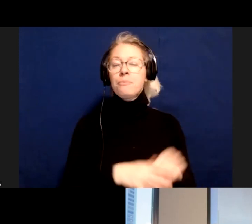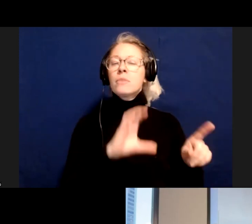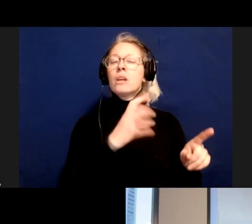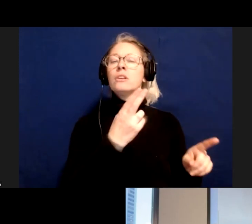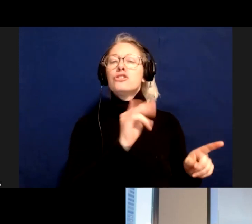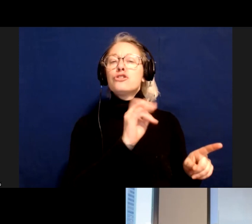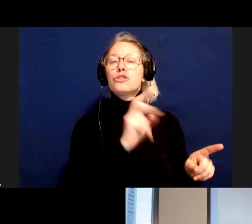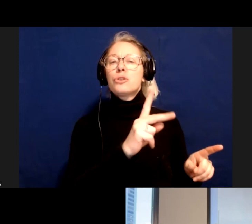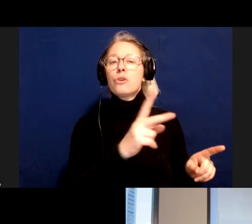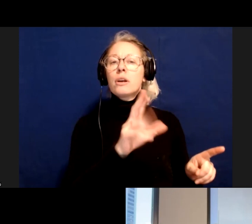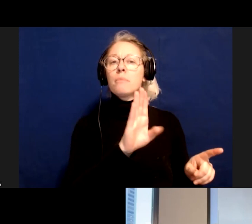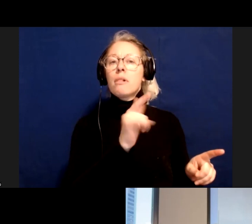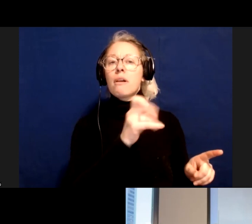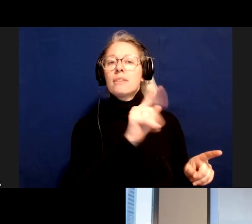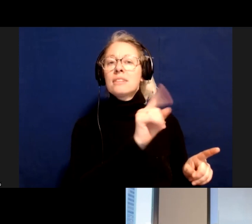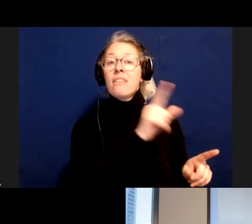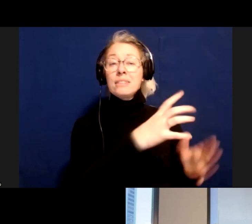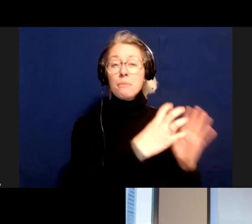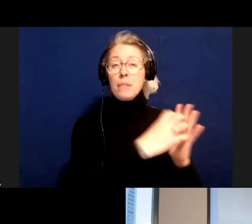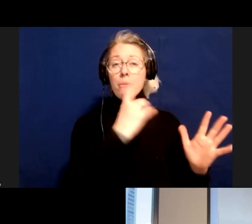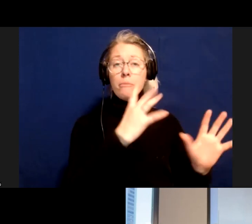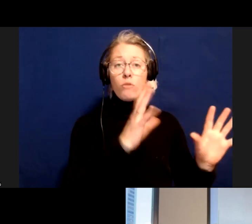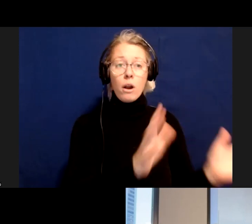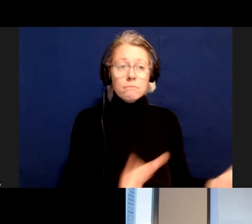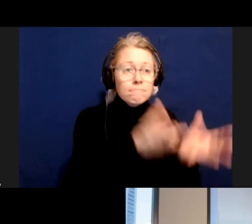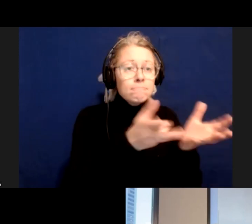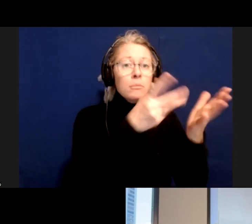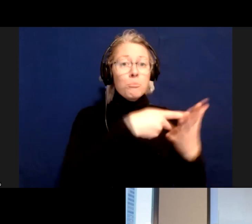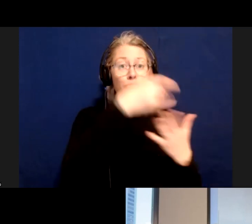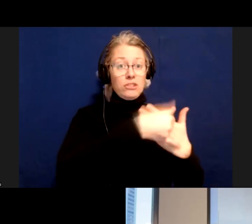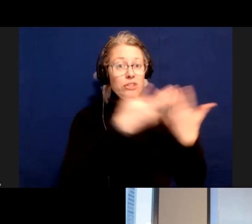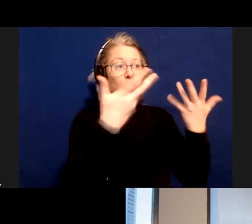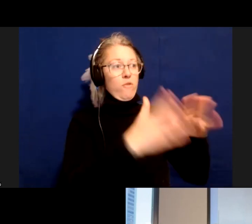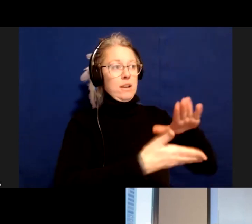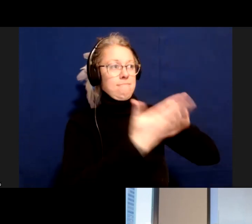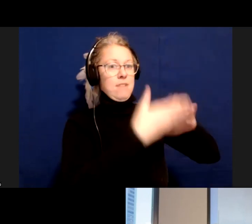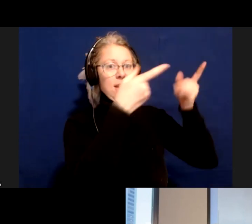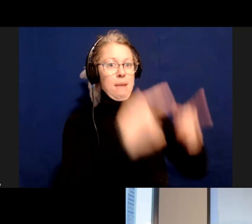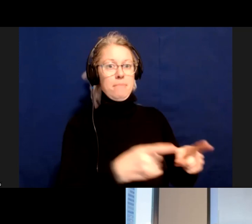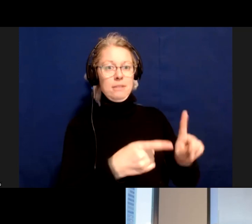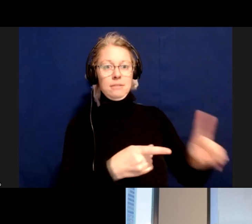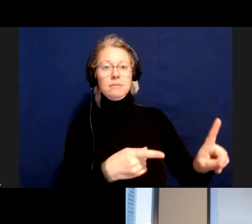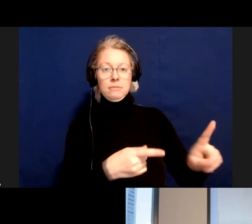and accelerates and elevates projects that already are taking place. So examples are